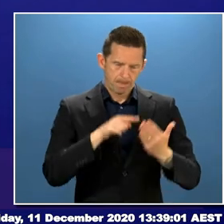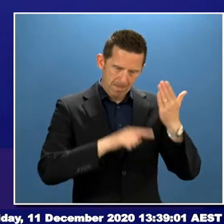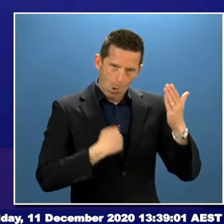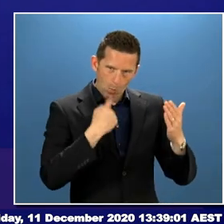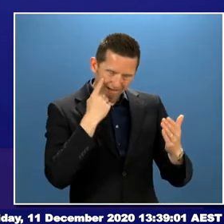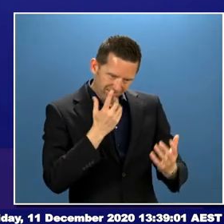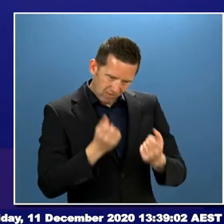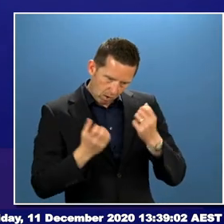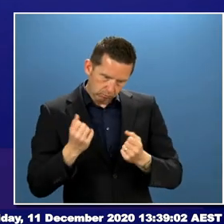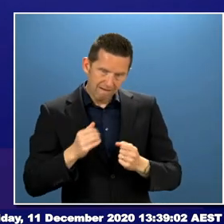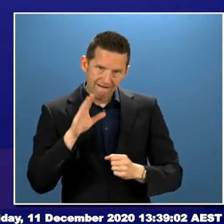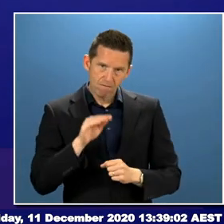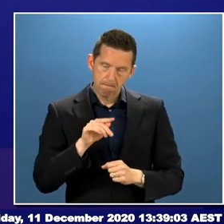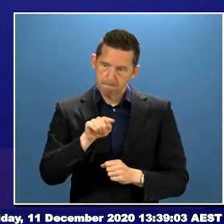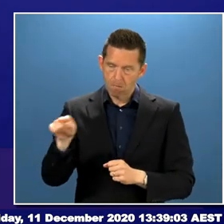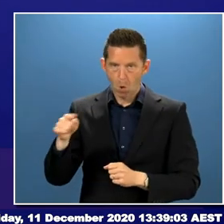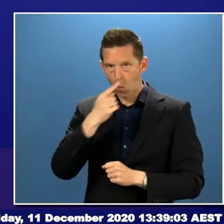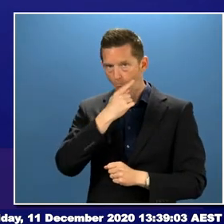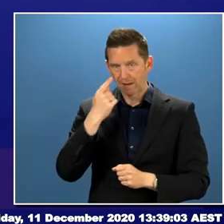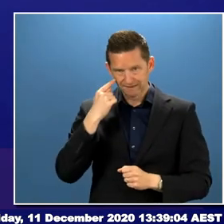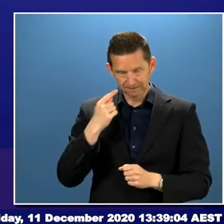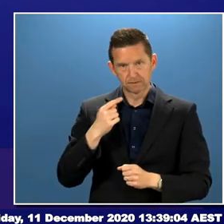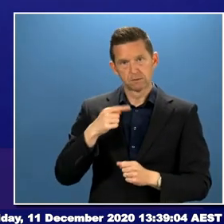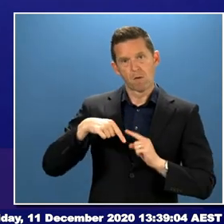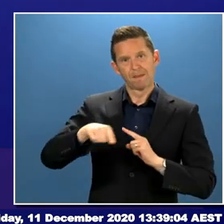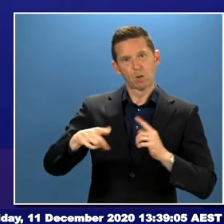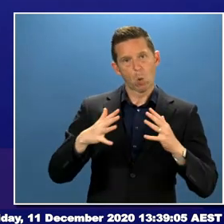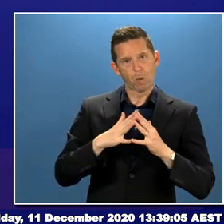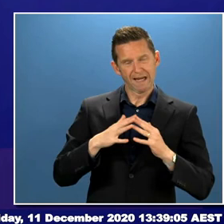witnesses with disability from whom we have heard this week, it is the